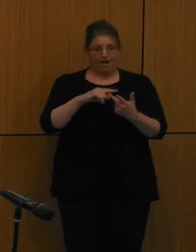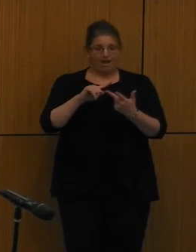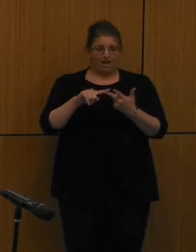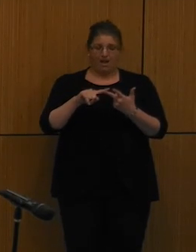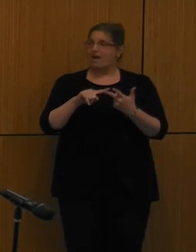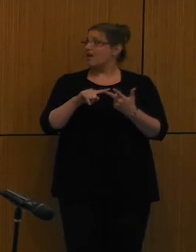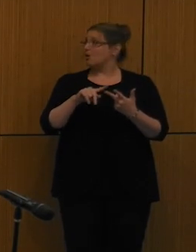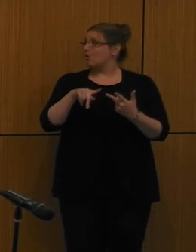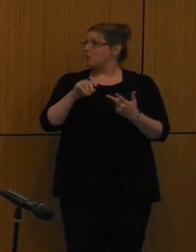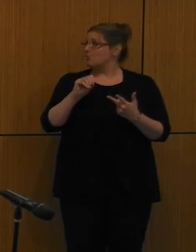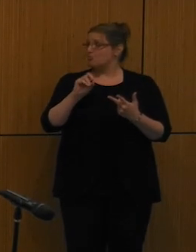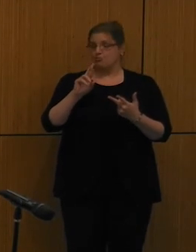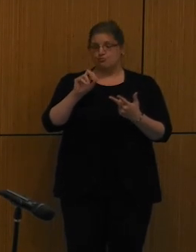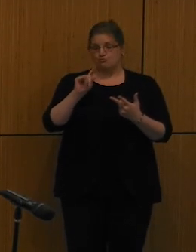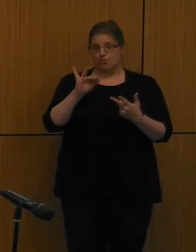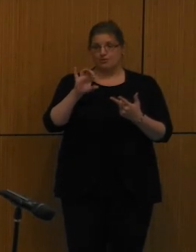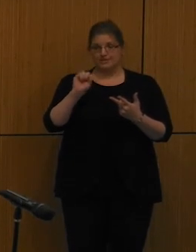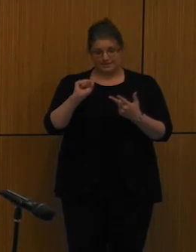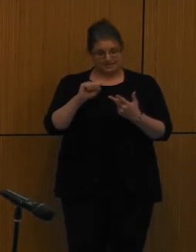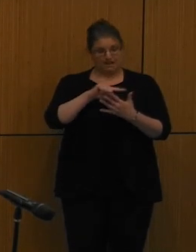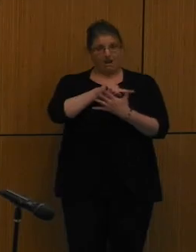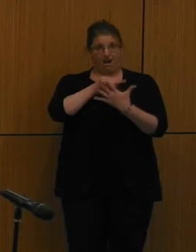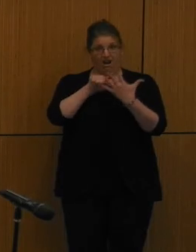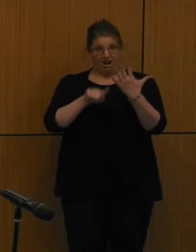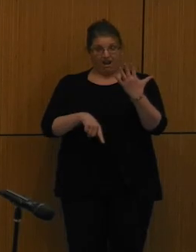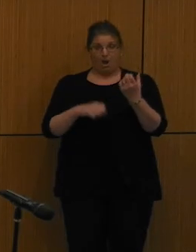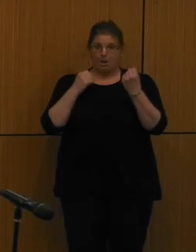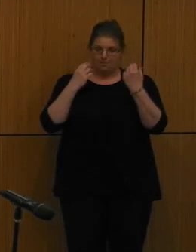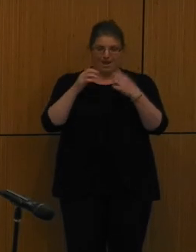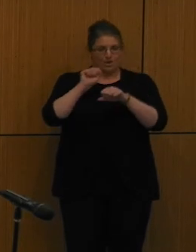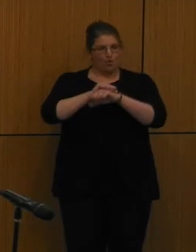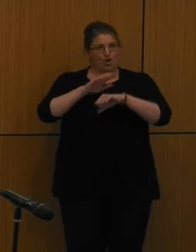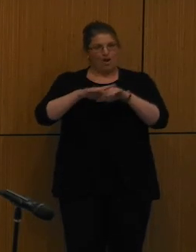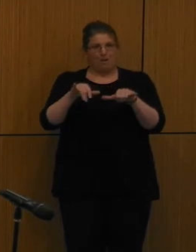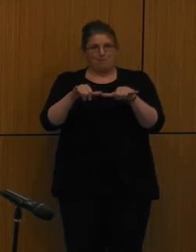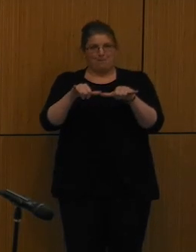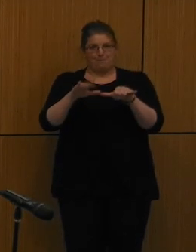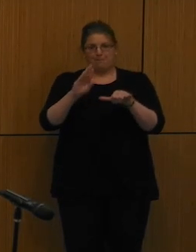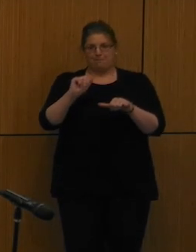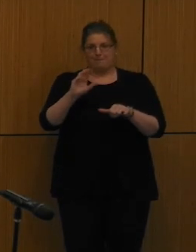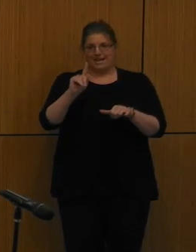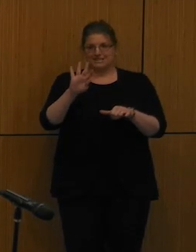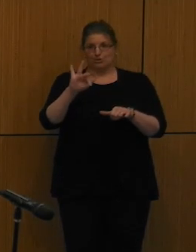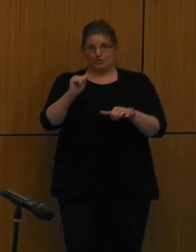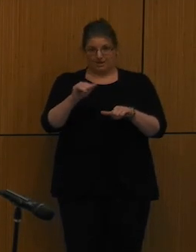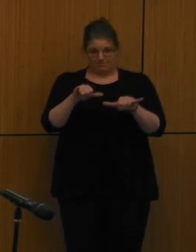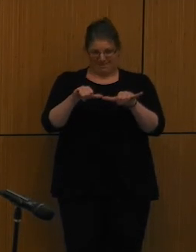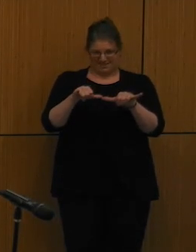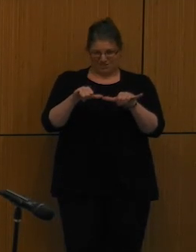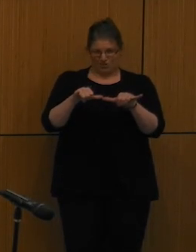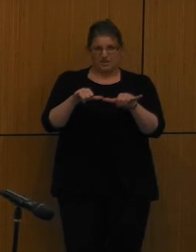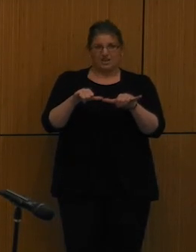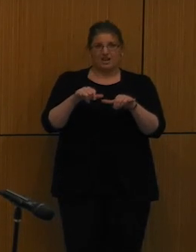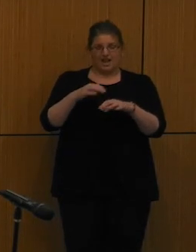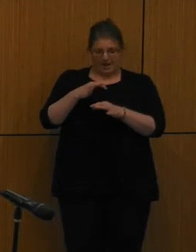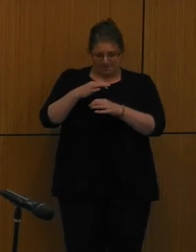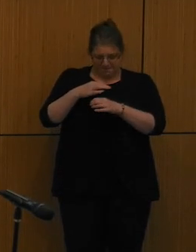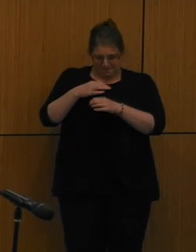And many of us work on bacteria. So these are the bacteria that we're seeing here. And these are under a microscope. And I'm going to